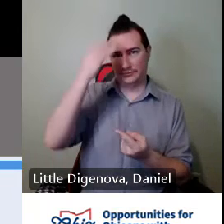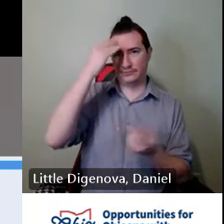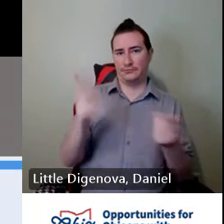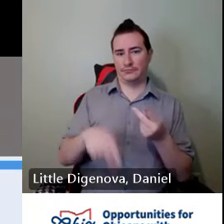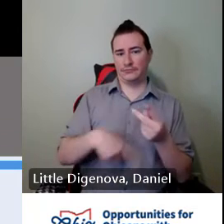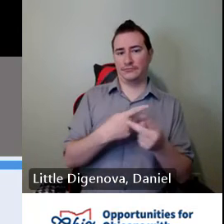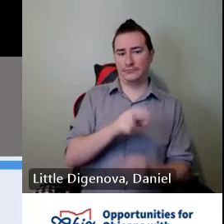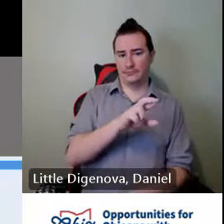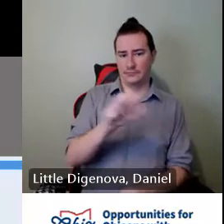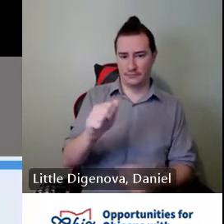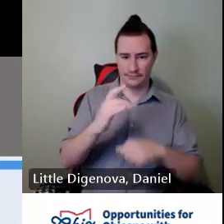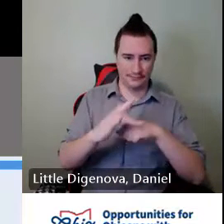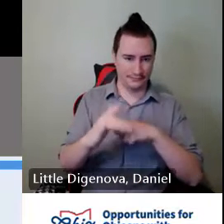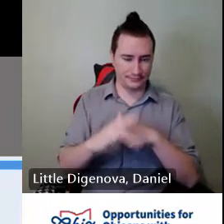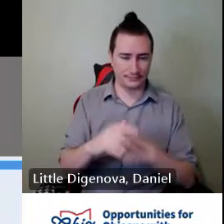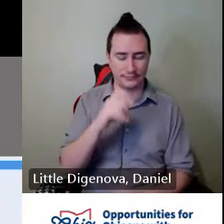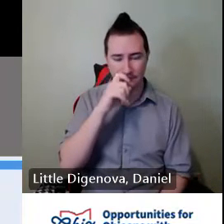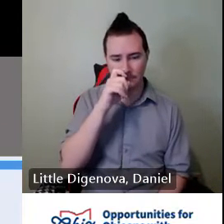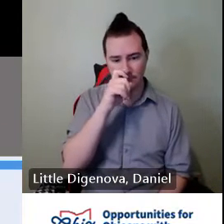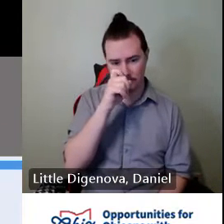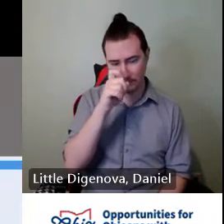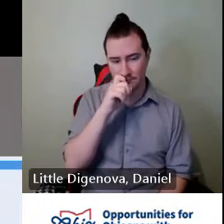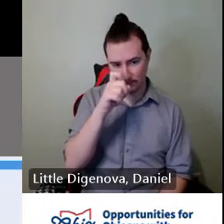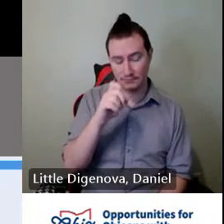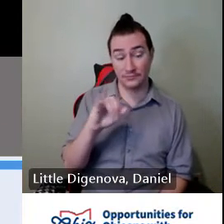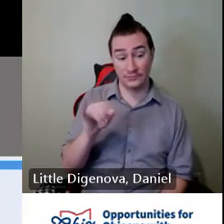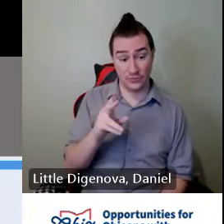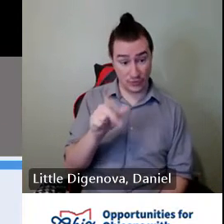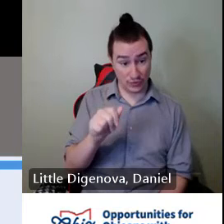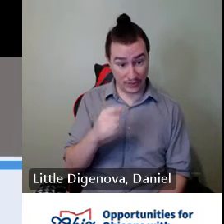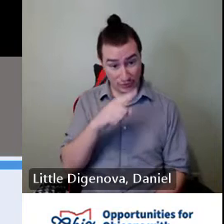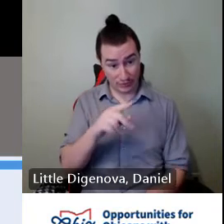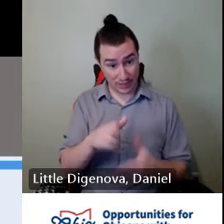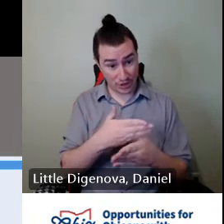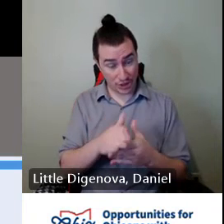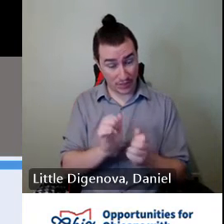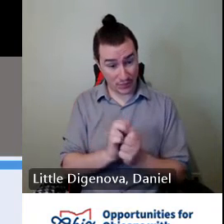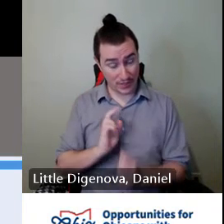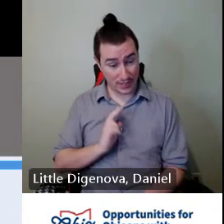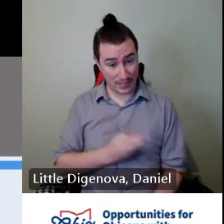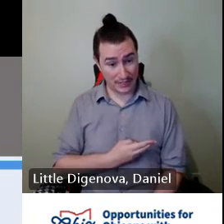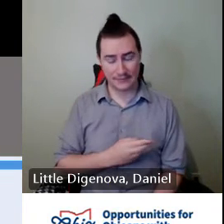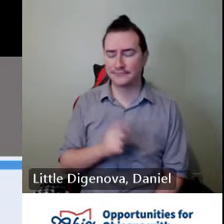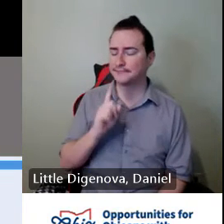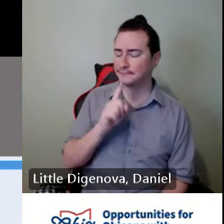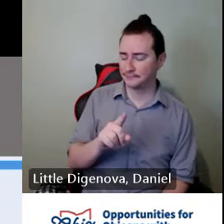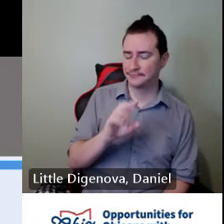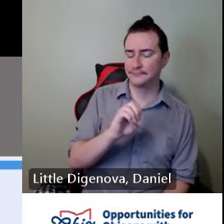Julia, could you share these with us? Julia: Sure, the EEOC organizes reasonable accommodations into